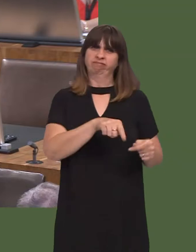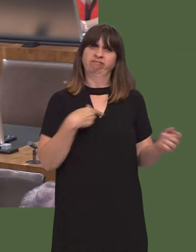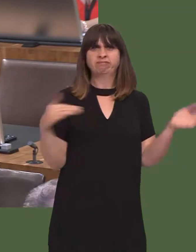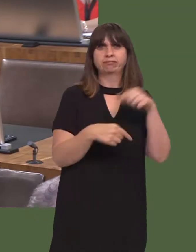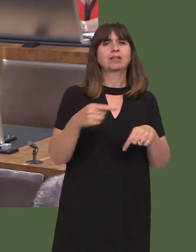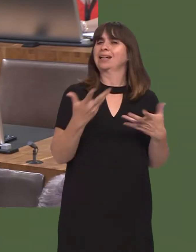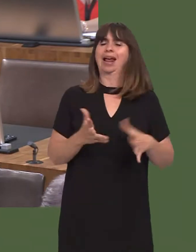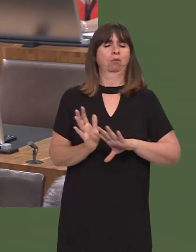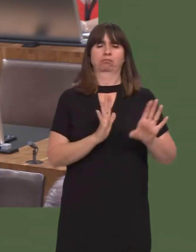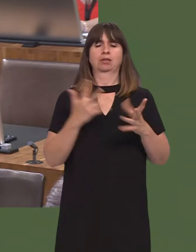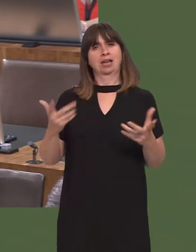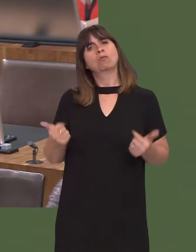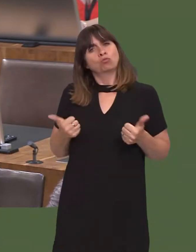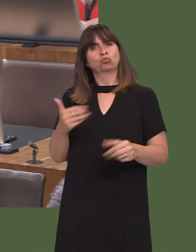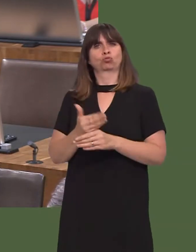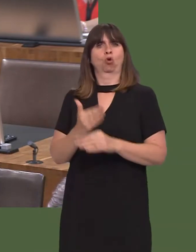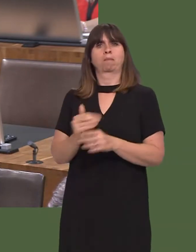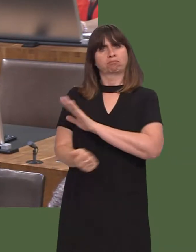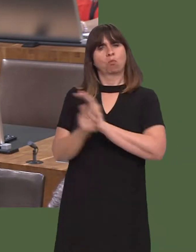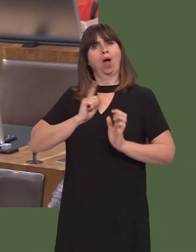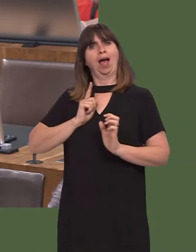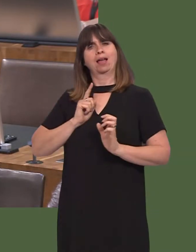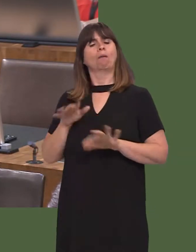We are increasingly able to attract jobs into Wales on the basis that our people have the